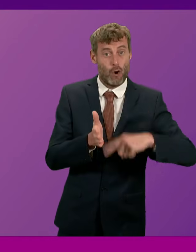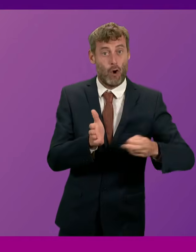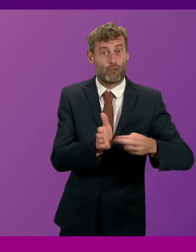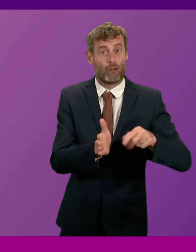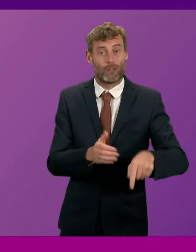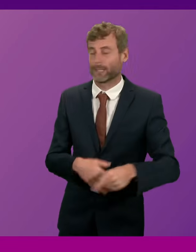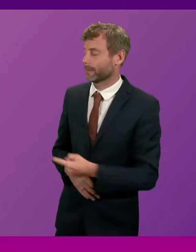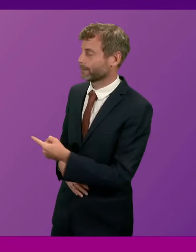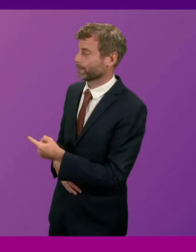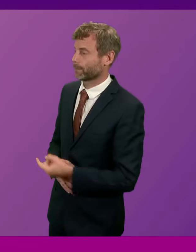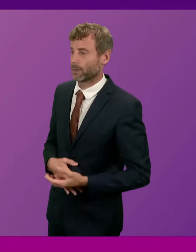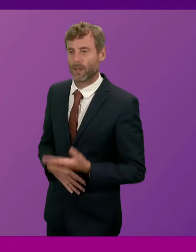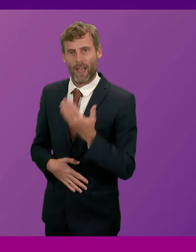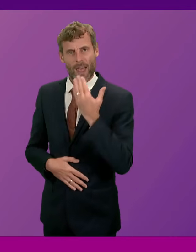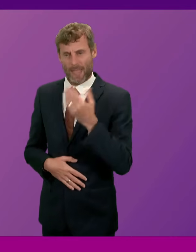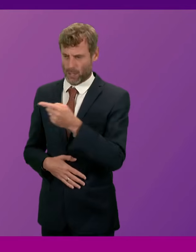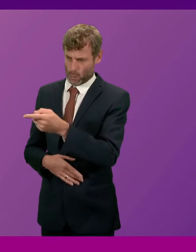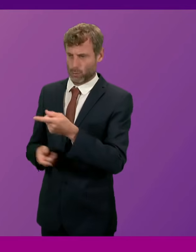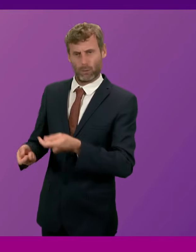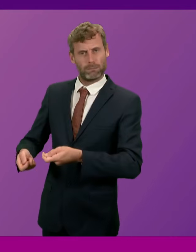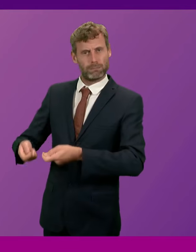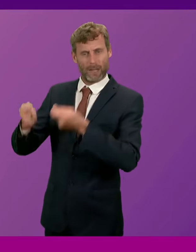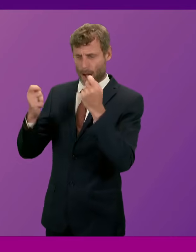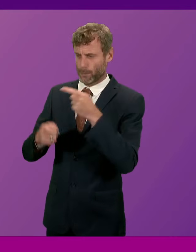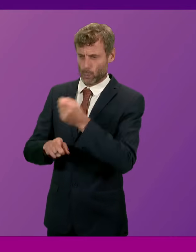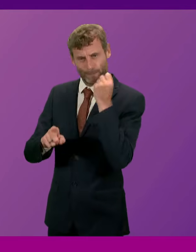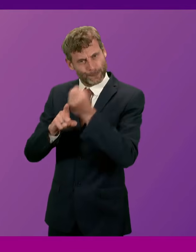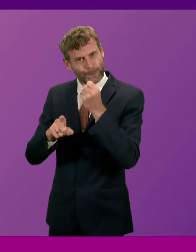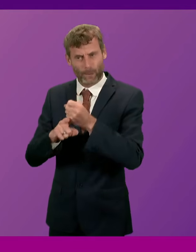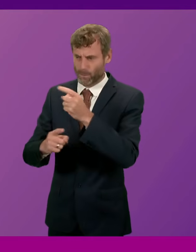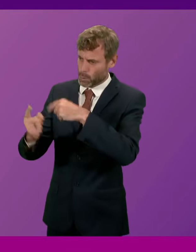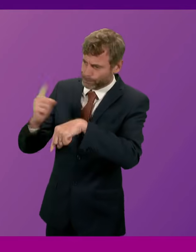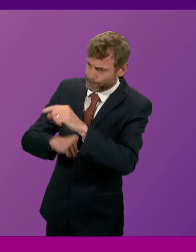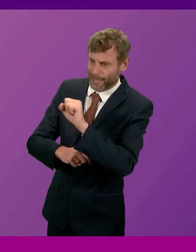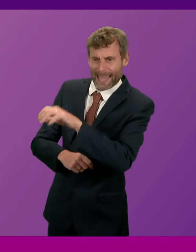I thank Mr Matheson for his assiduous representation on behalf of his constituents.